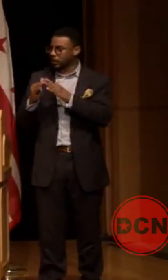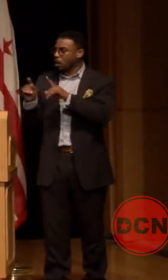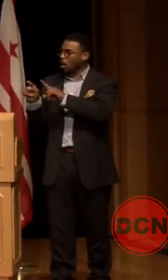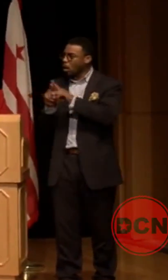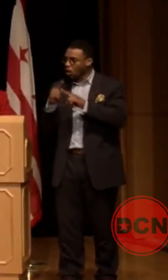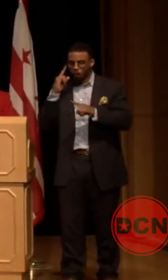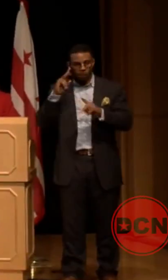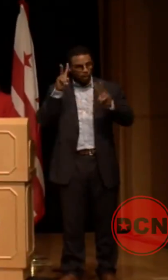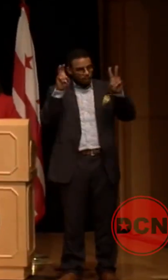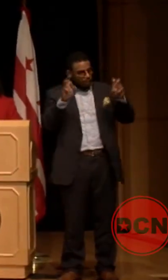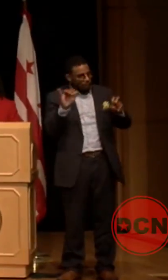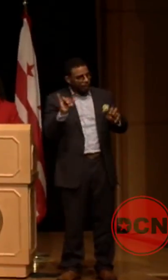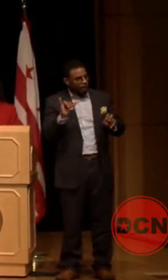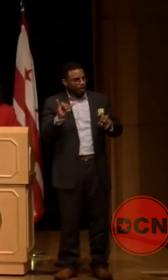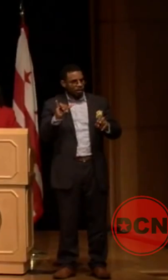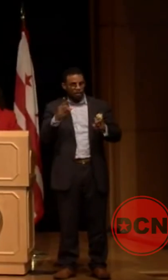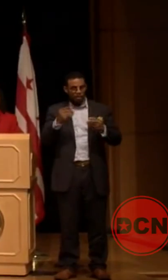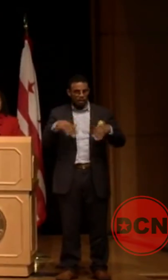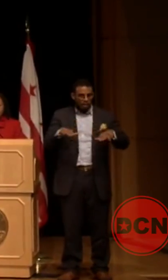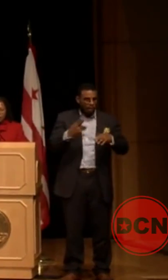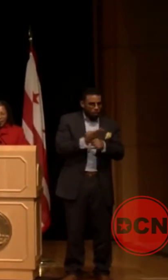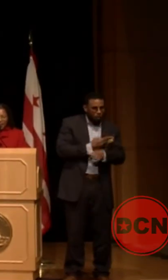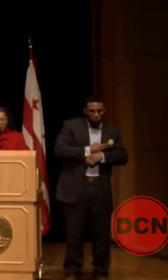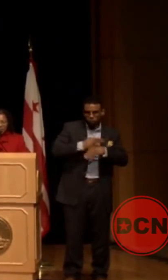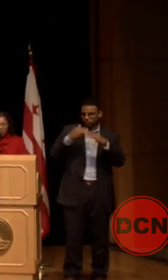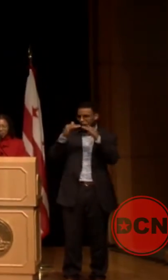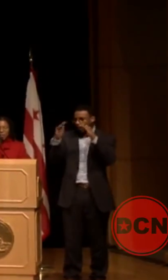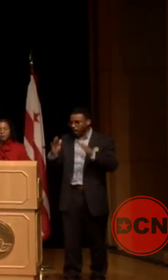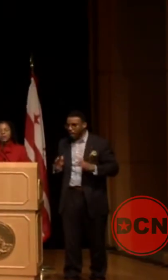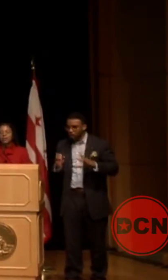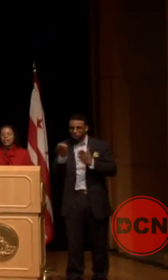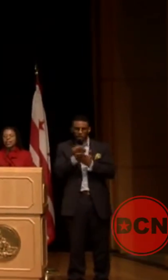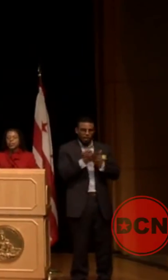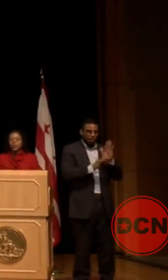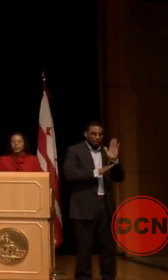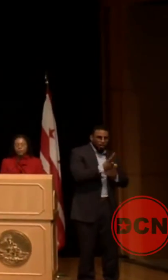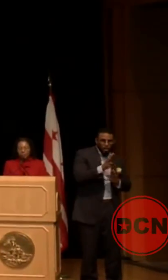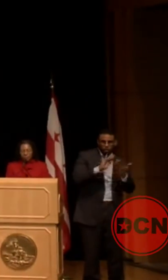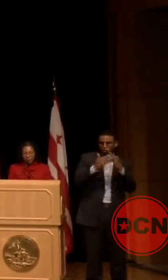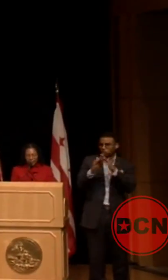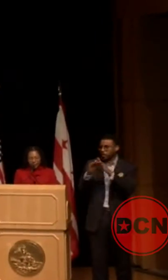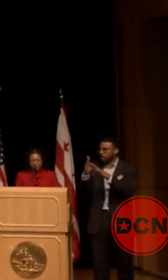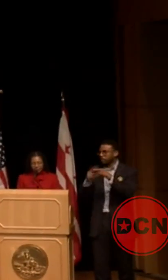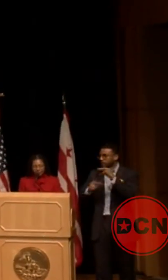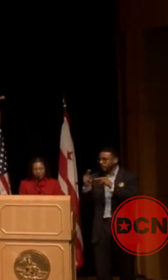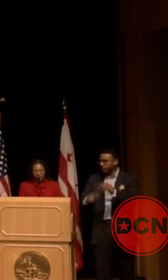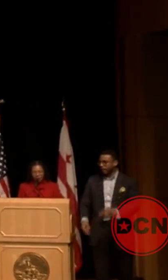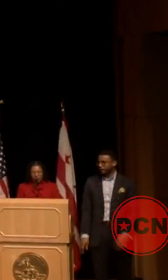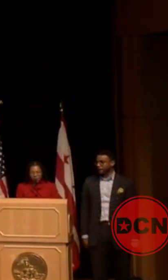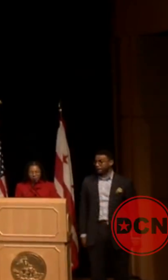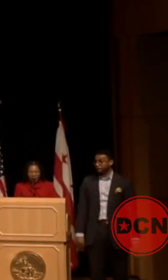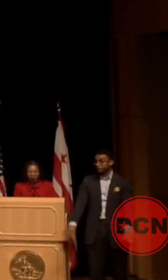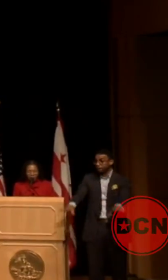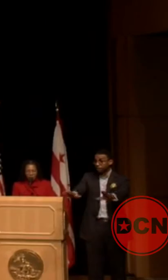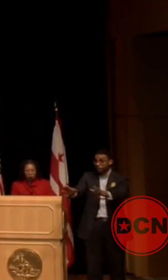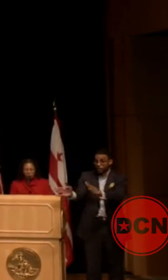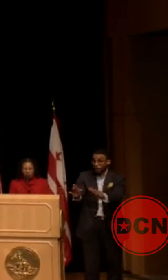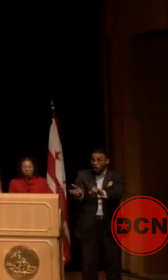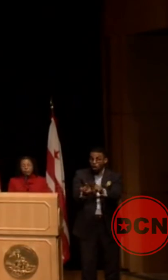TOPICS SUCH AS LAND USE, HOUSING, ECONOMIC DEVELOPMENT AND COMMUNITY FACILITIES. THE PLAN ALSO PROVIDES THE